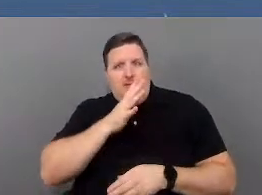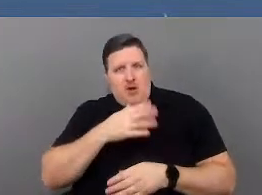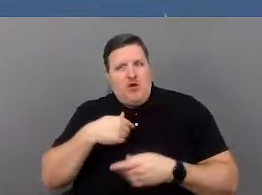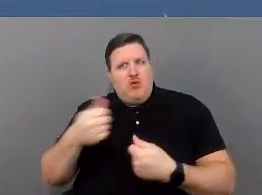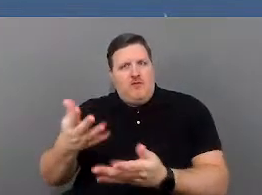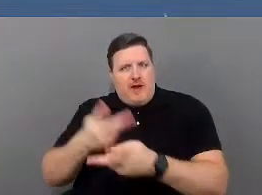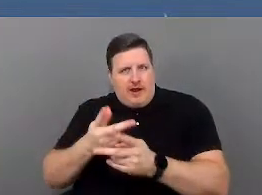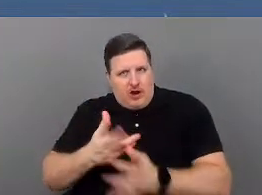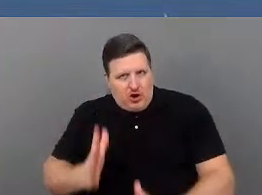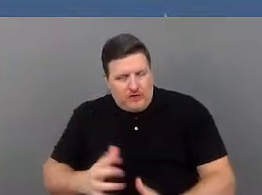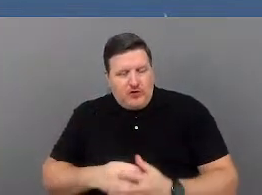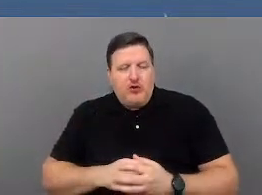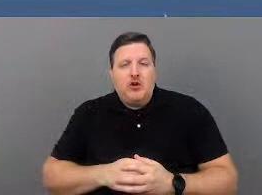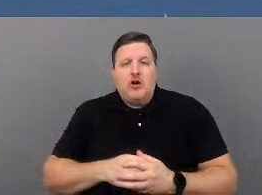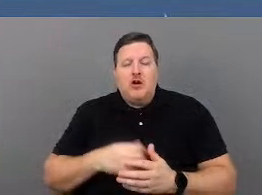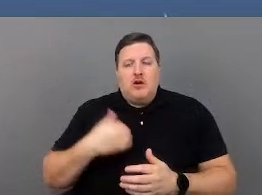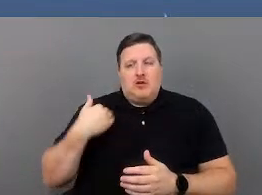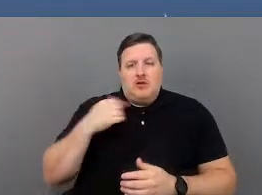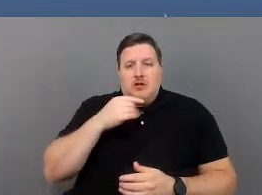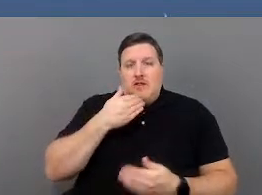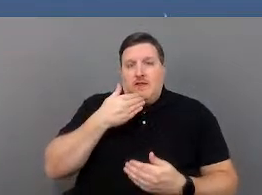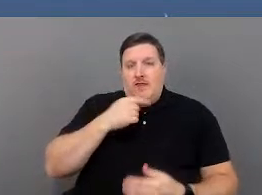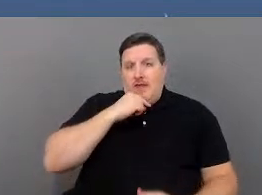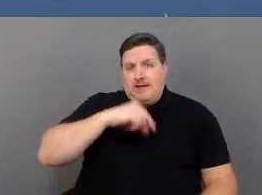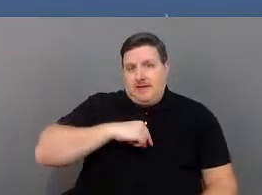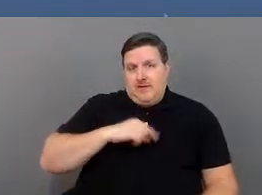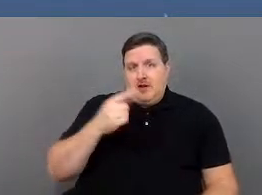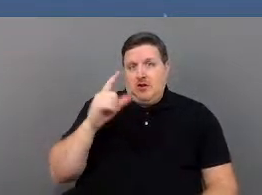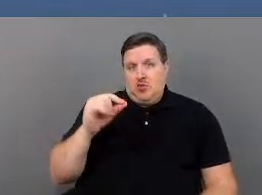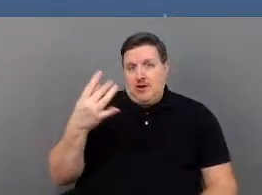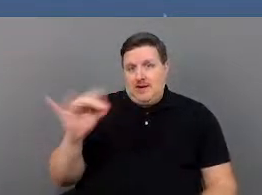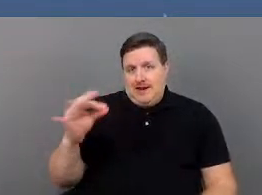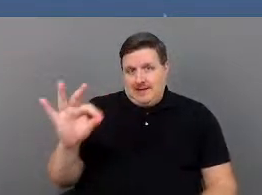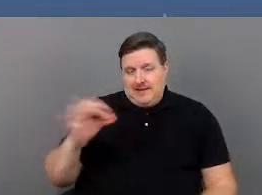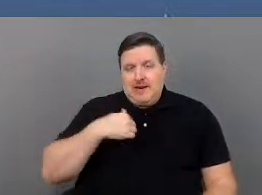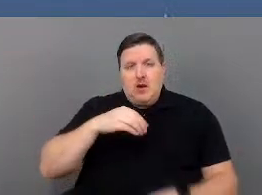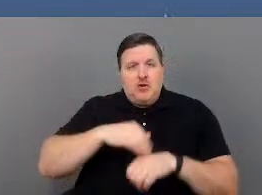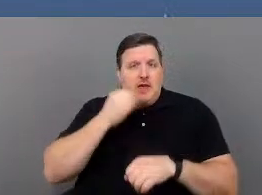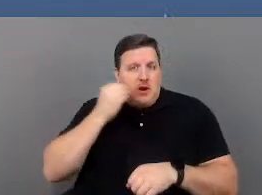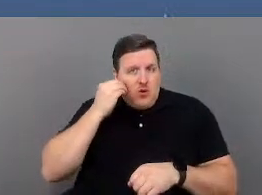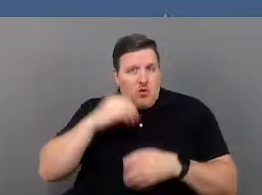HOME IN THE SHOWER. AND GOT OUT JUST AS ONE PUSHED THE DOOR OPEN.